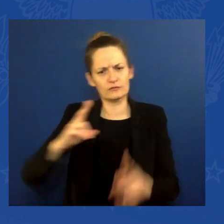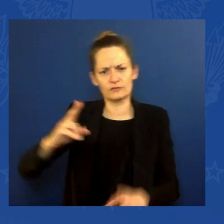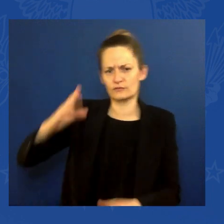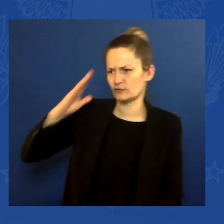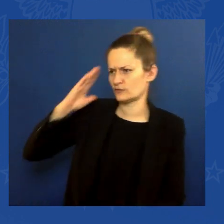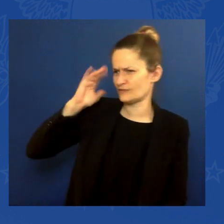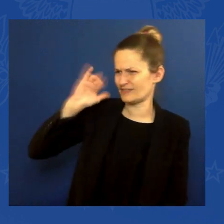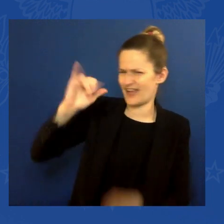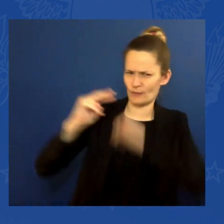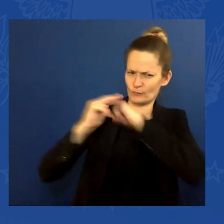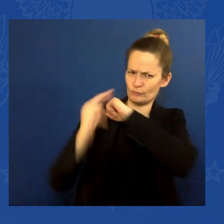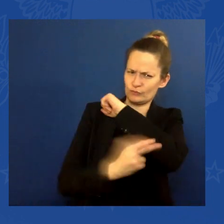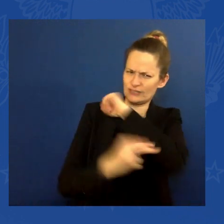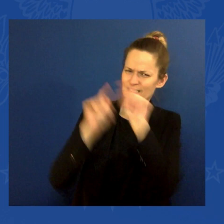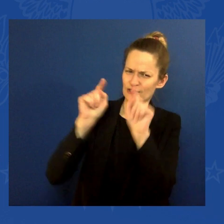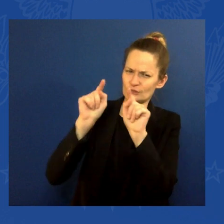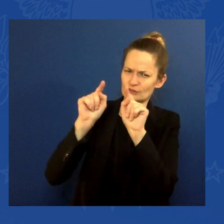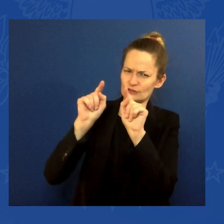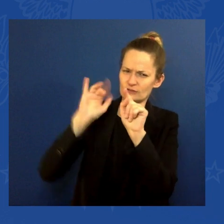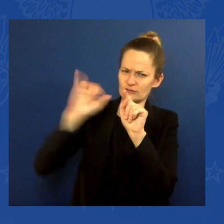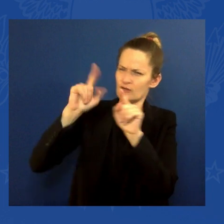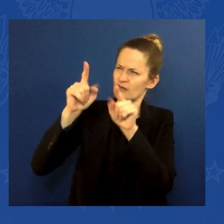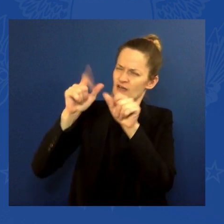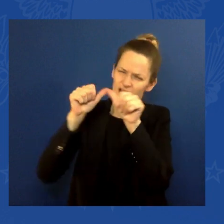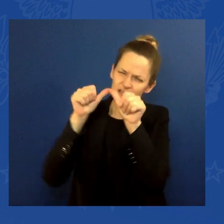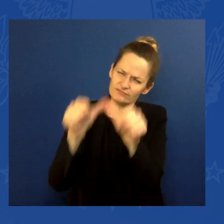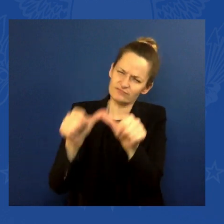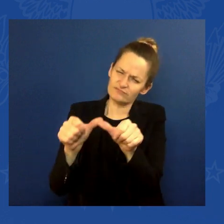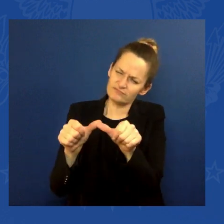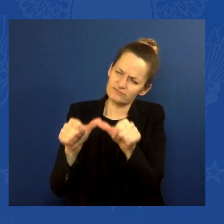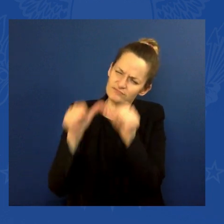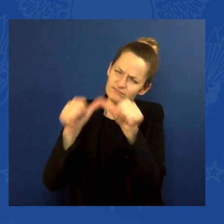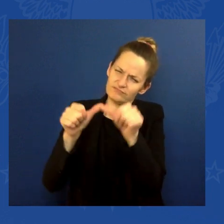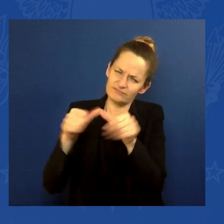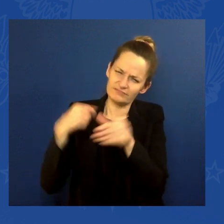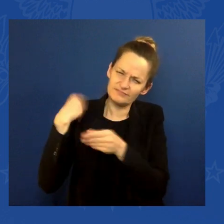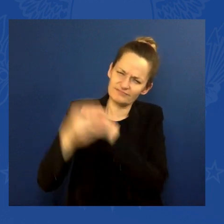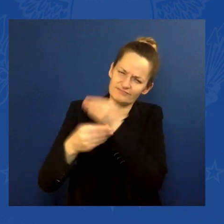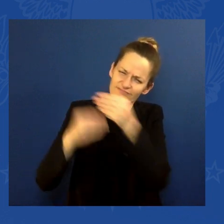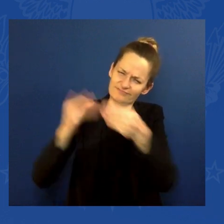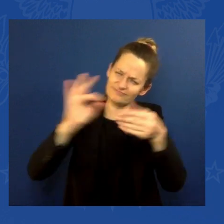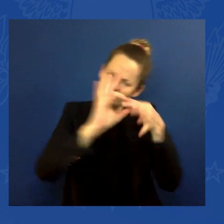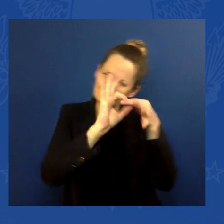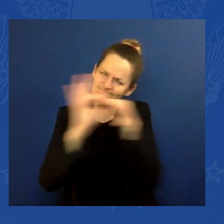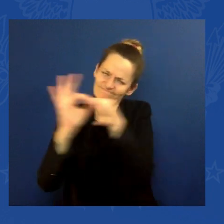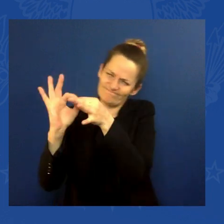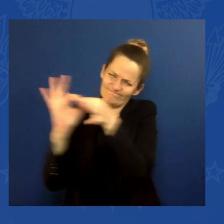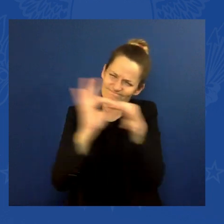between Ireland and the United States, and that grows stronger and more necessary as every year passes.